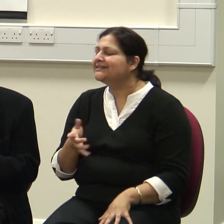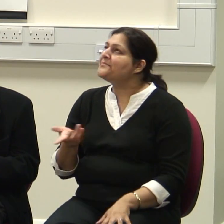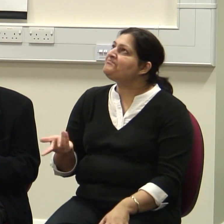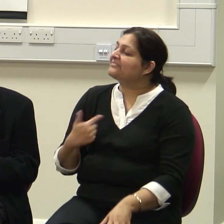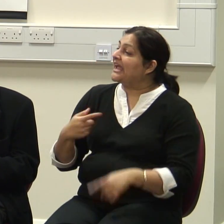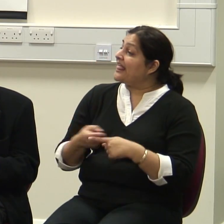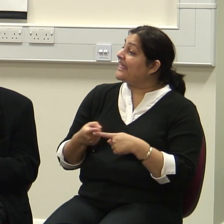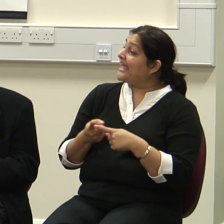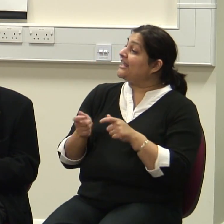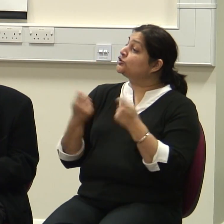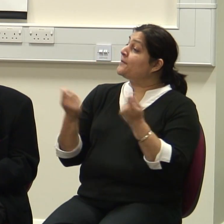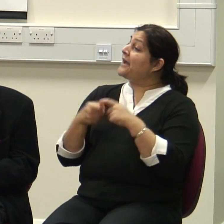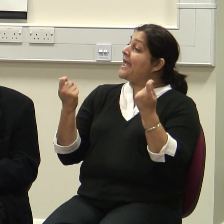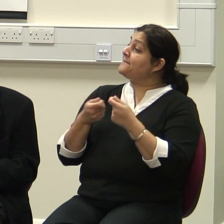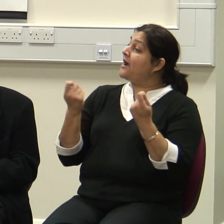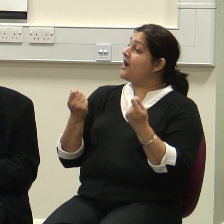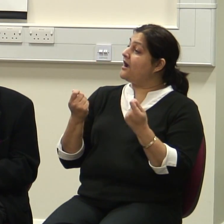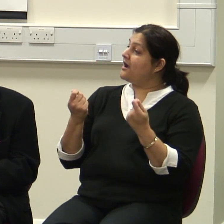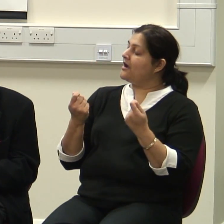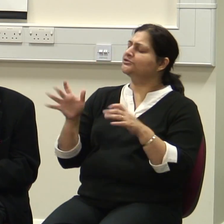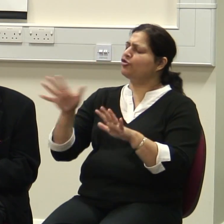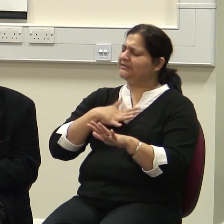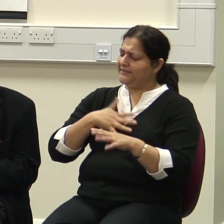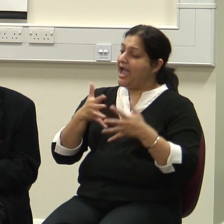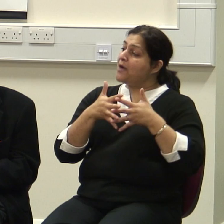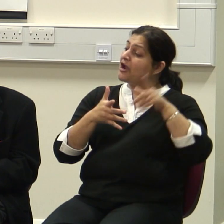papers used to be full of…American papers used to be full of the political abuse of